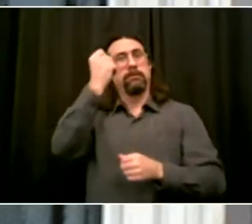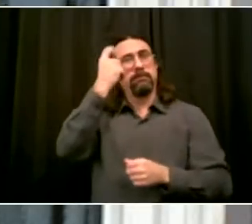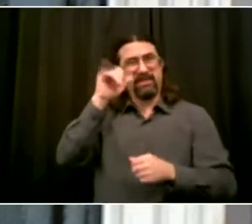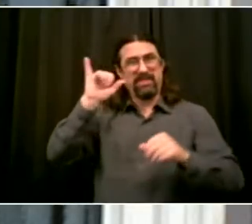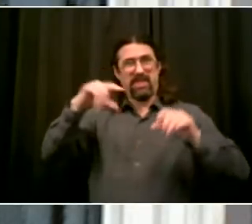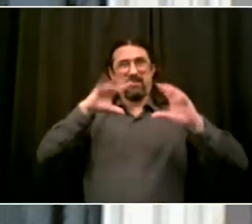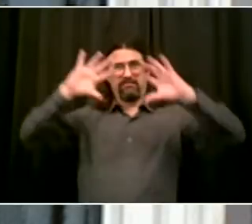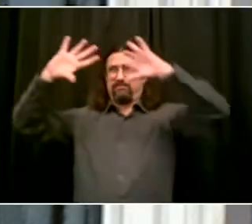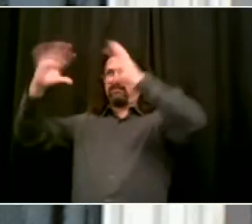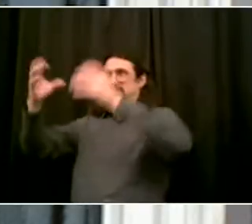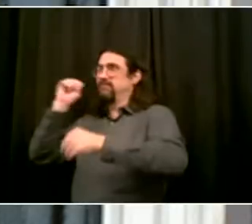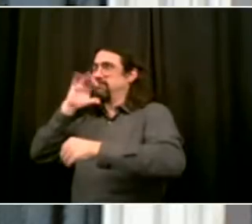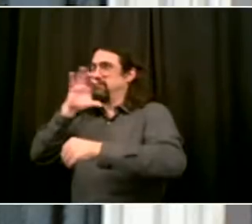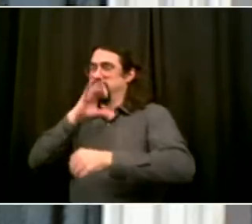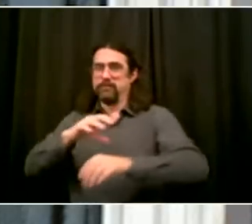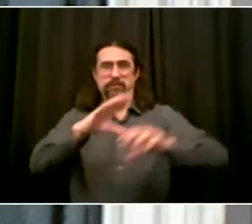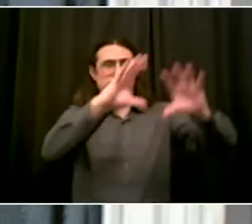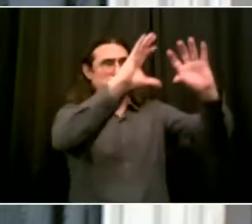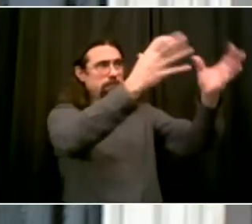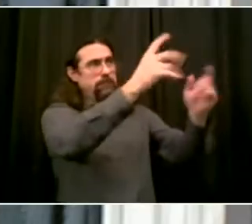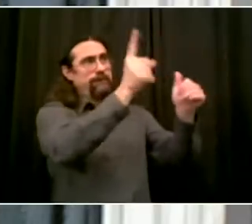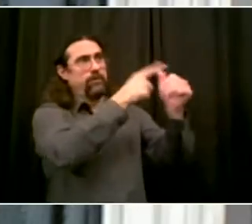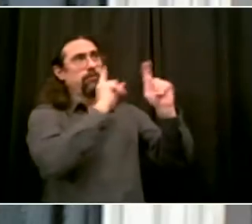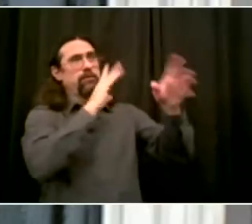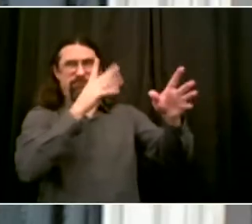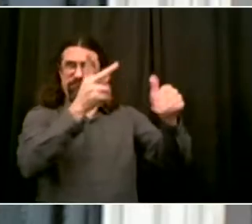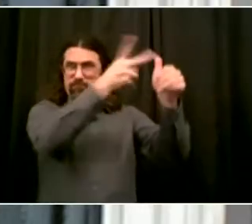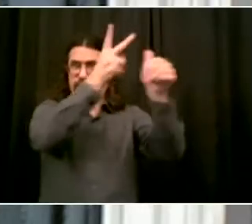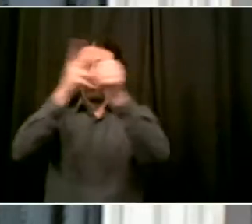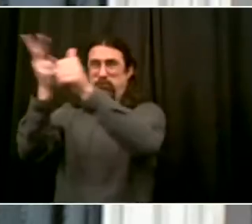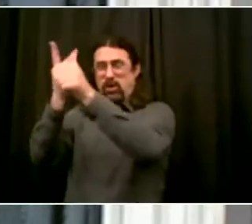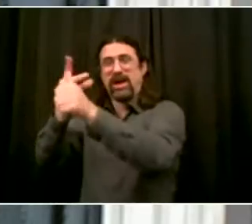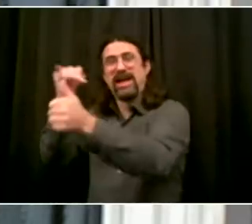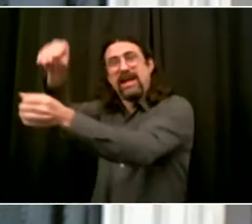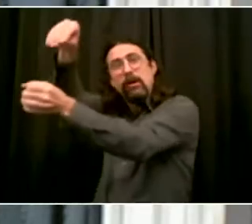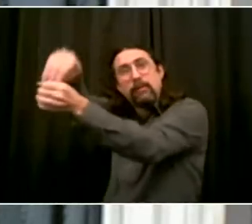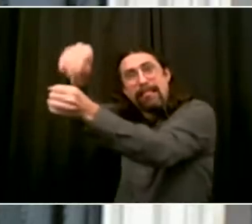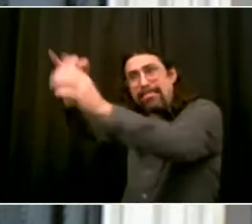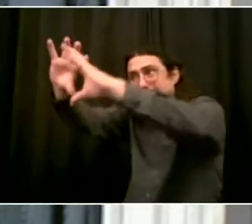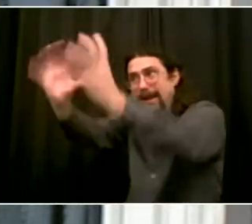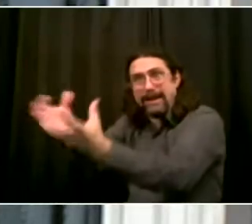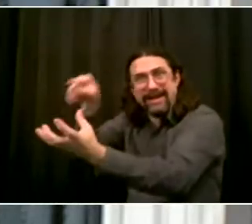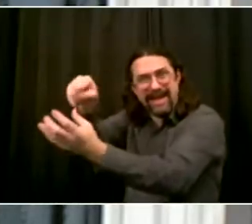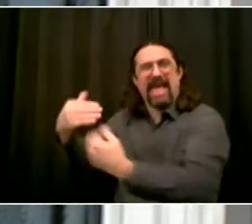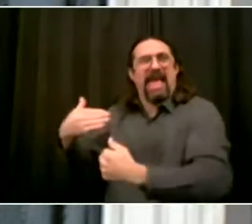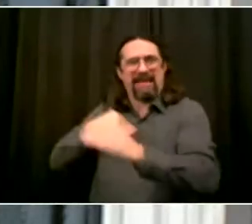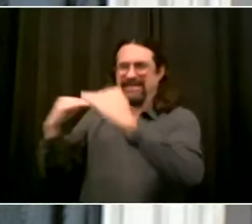HEALTHCARE WORKERS. THAT INCLUDES PEOPLE WHORE A WORKING AS STAFF IN LONG-TERM